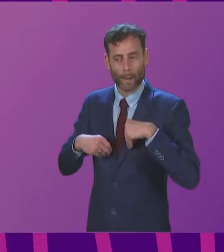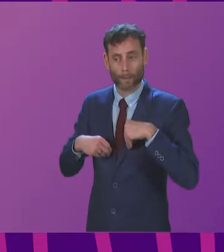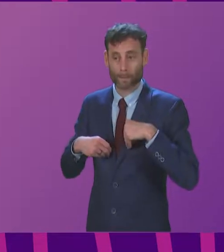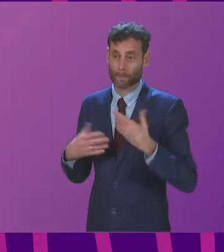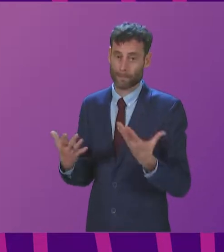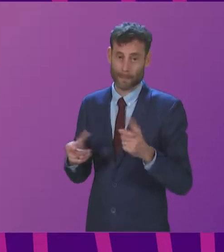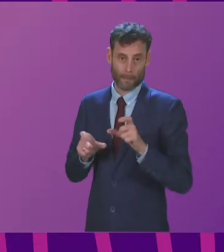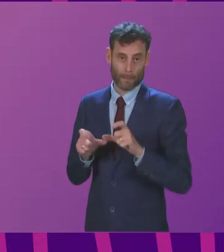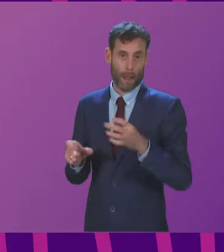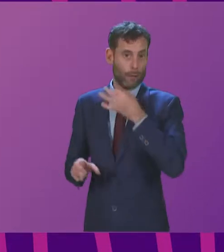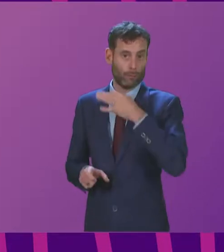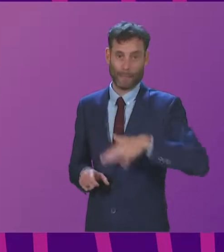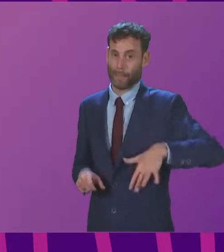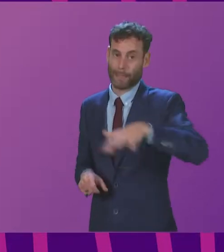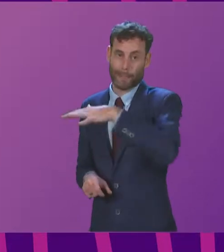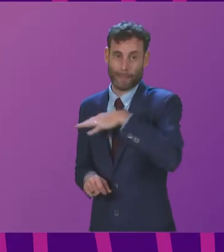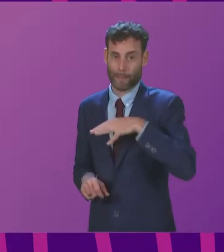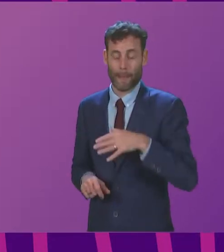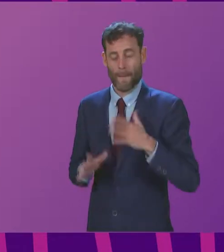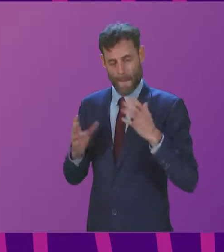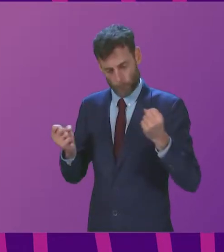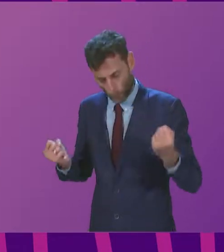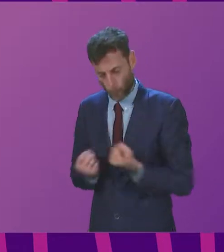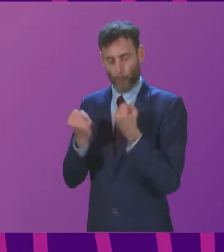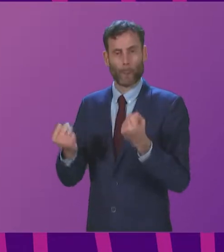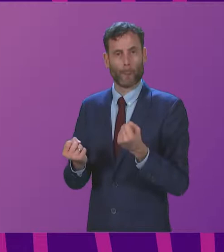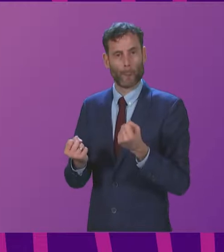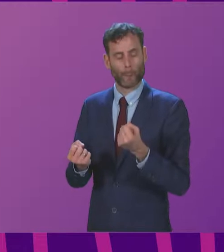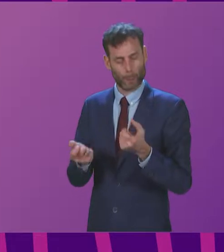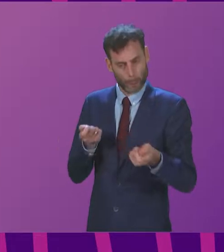and we must redouble our efforts to make sure that we come through this pandemic together.